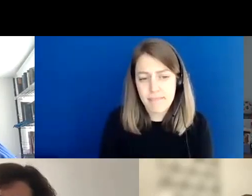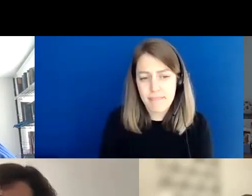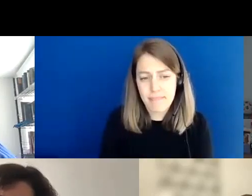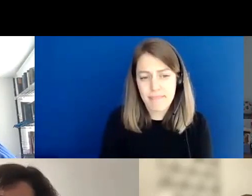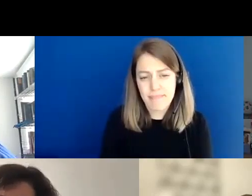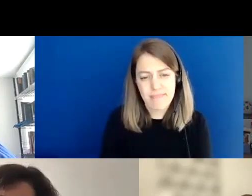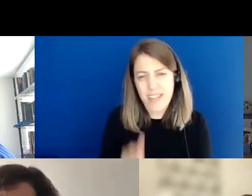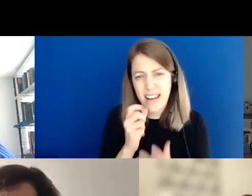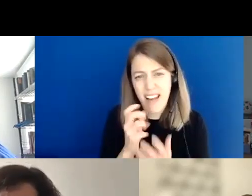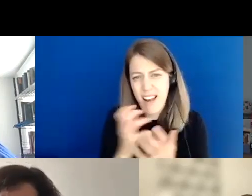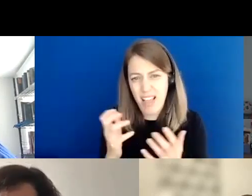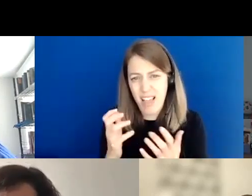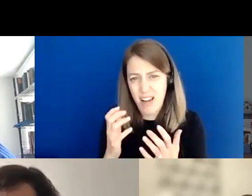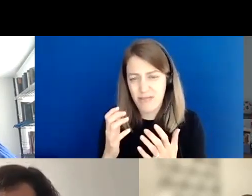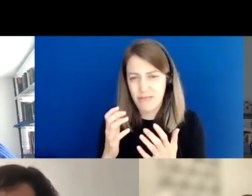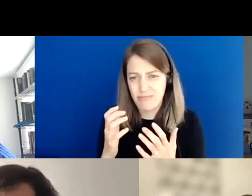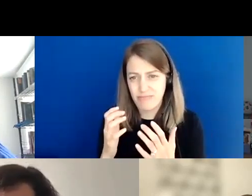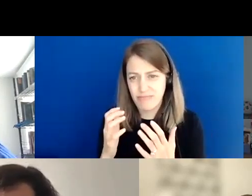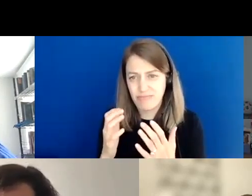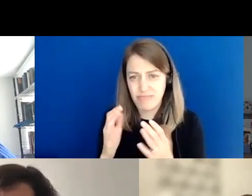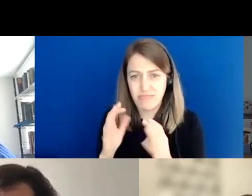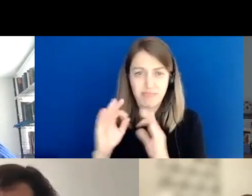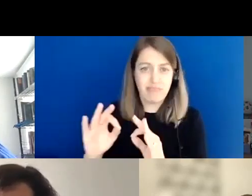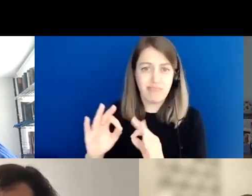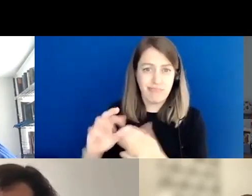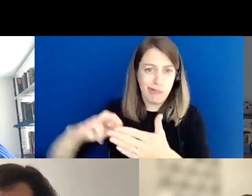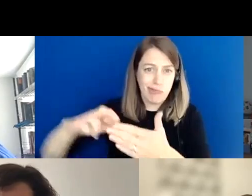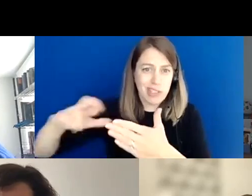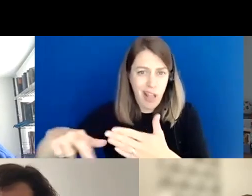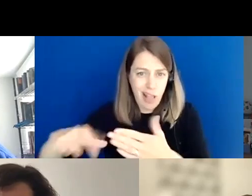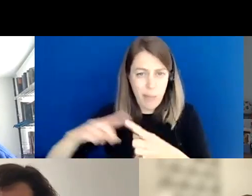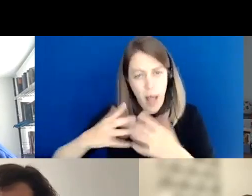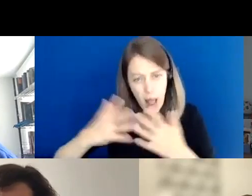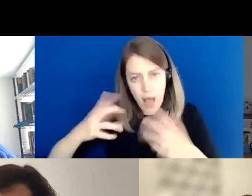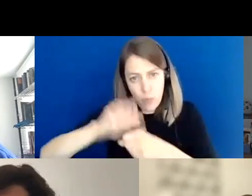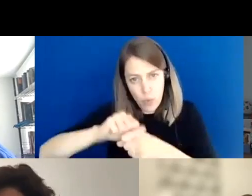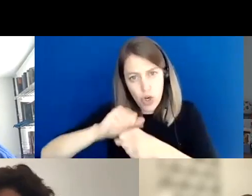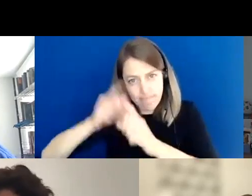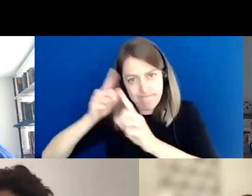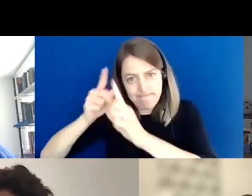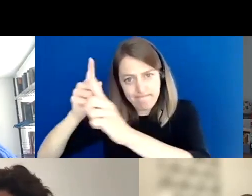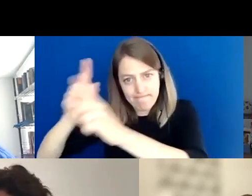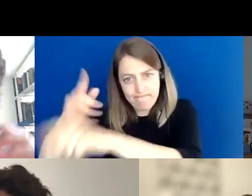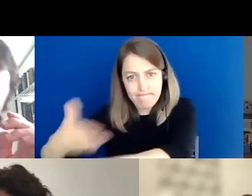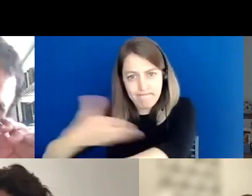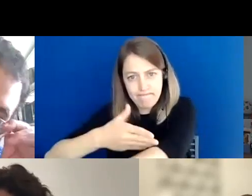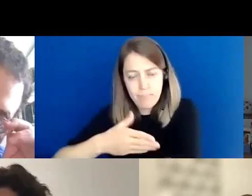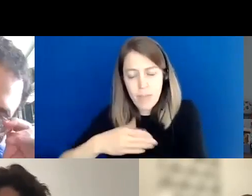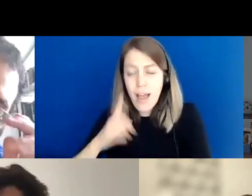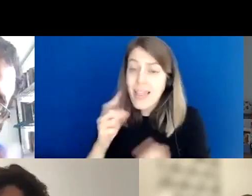But I do think that what many of us found really encouraging about